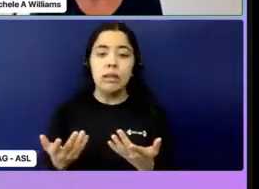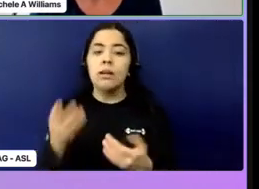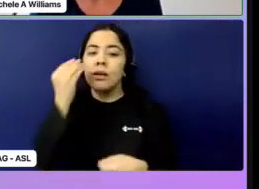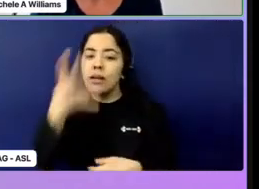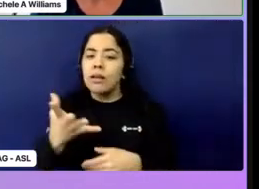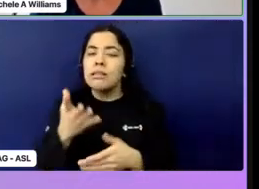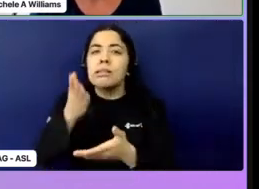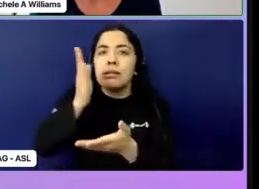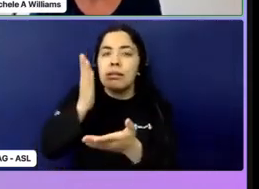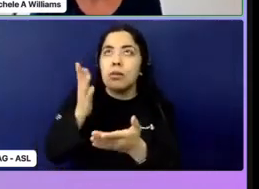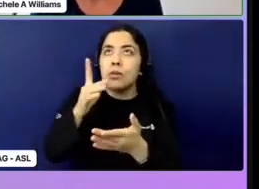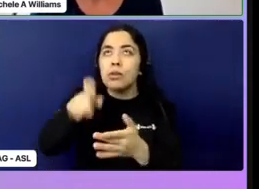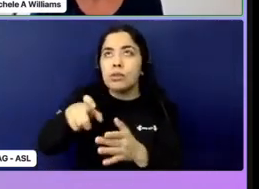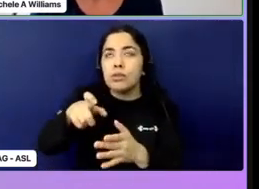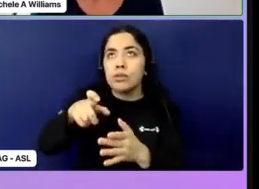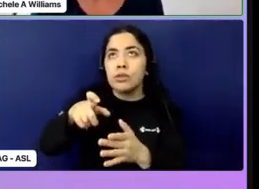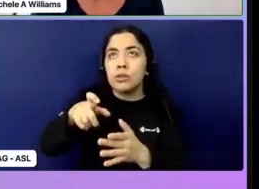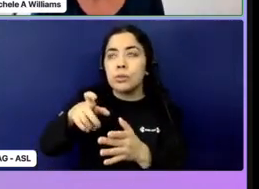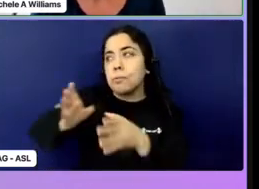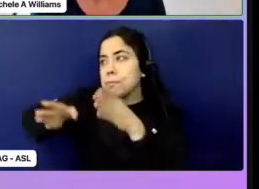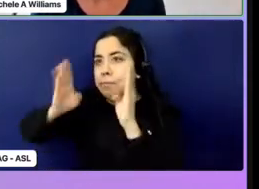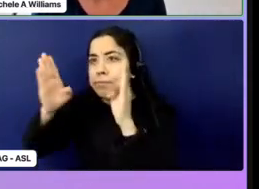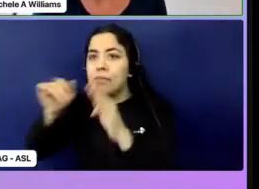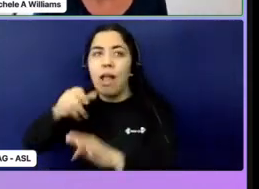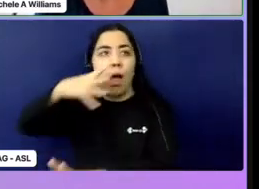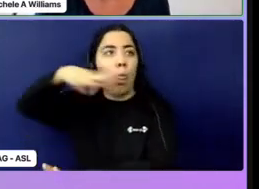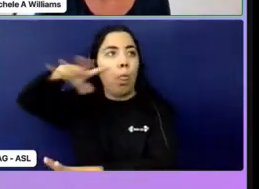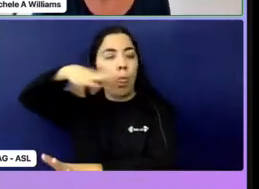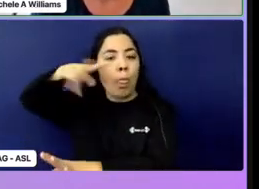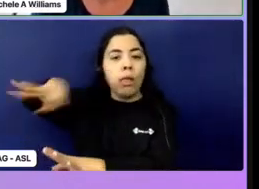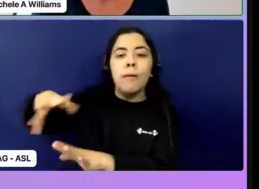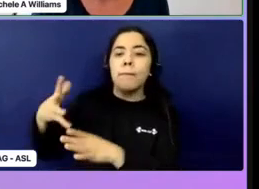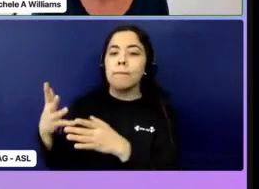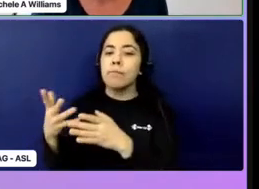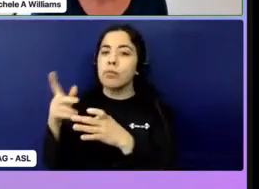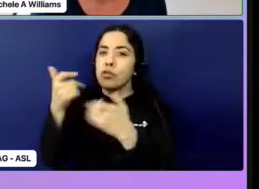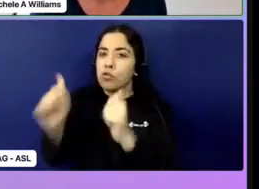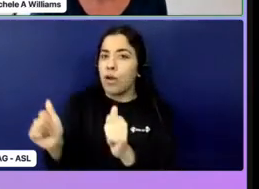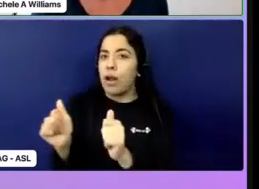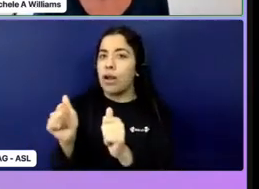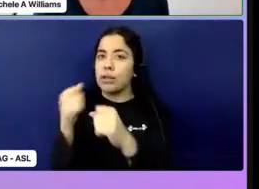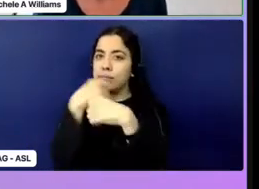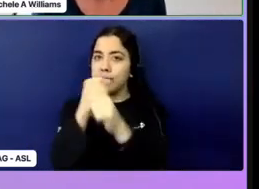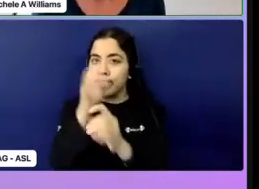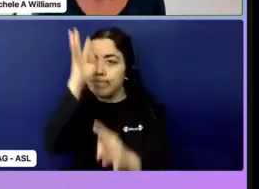let's stop ignoring those hard questions, we need to look at these issues in earnest, and